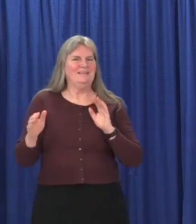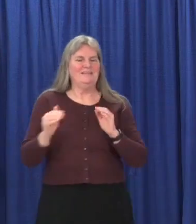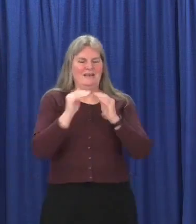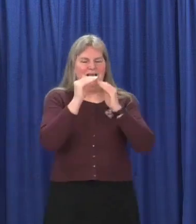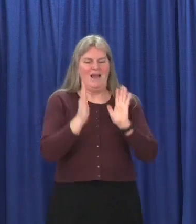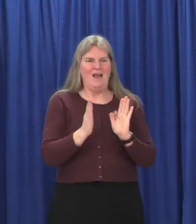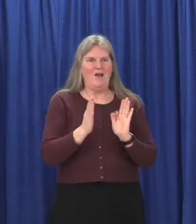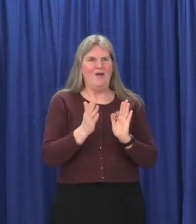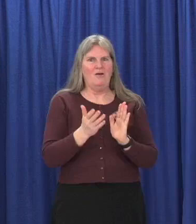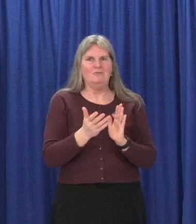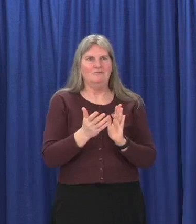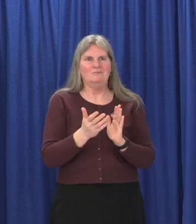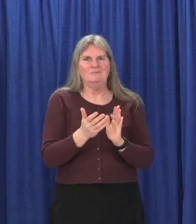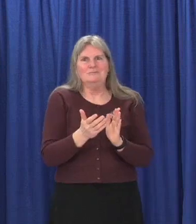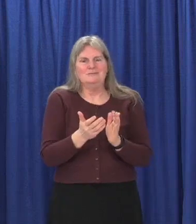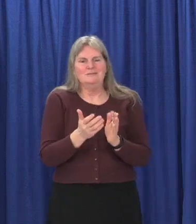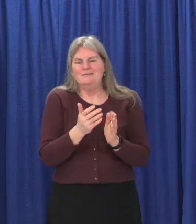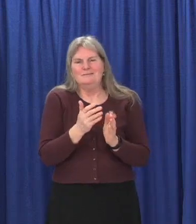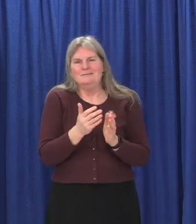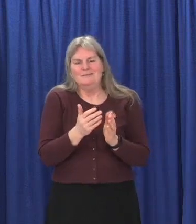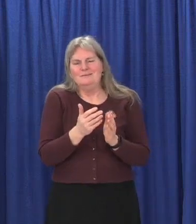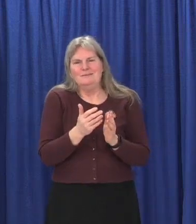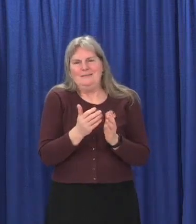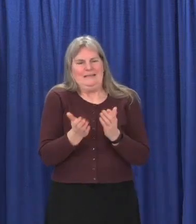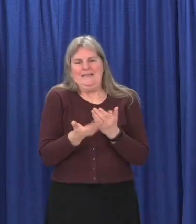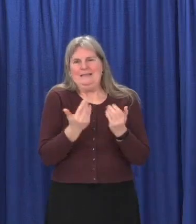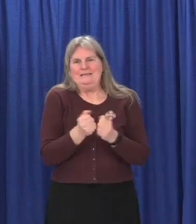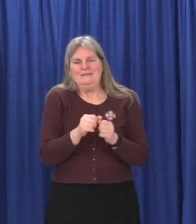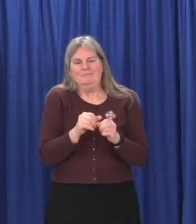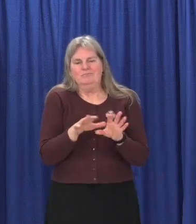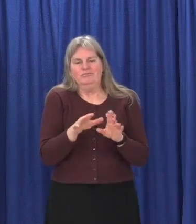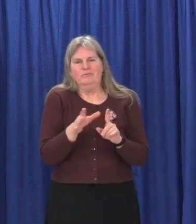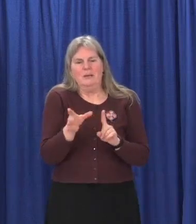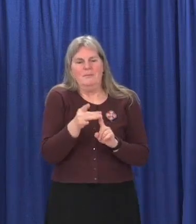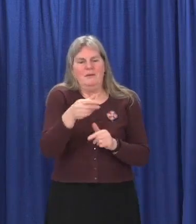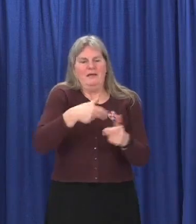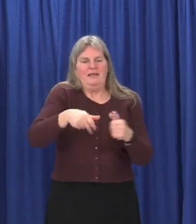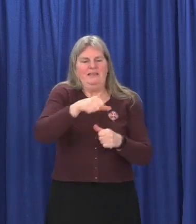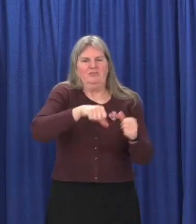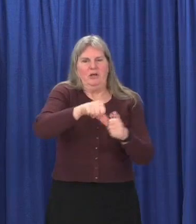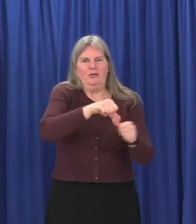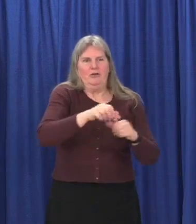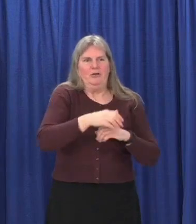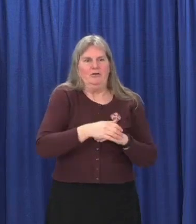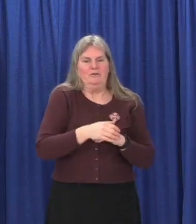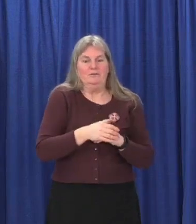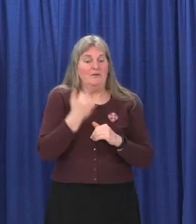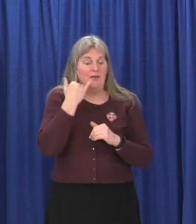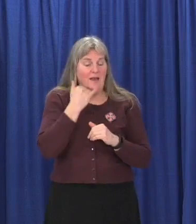it's very hard to not transmit Omicron, and so there is a high case positivity, if we're testing households